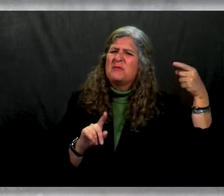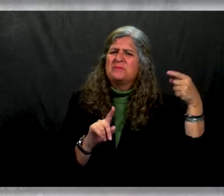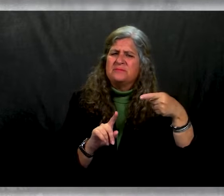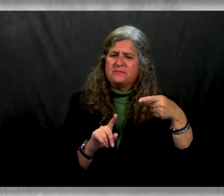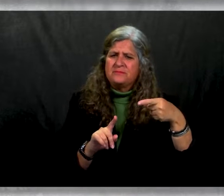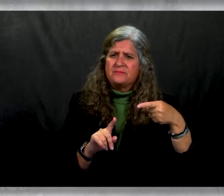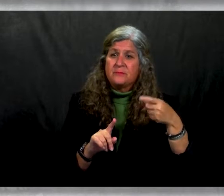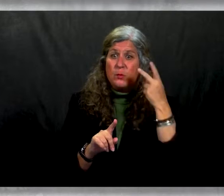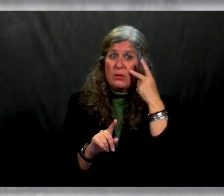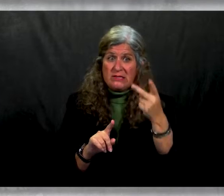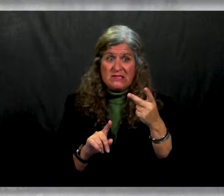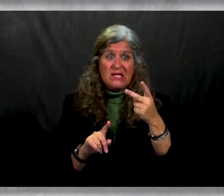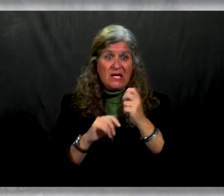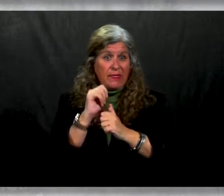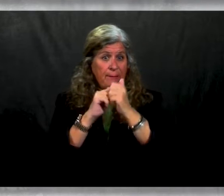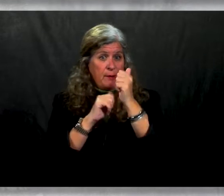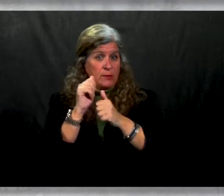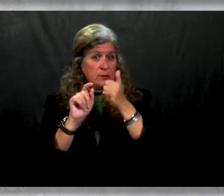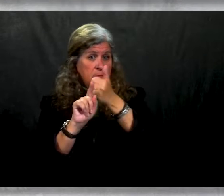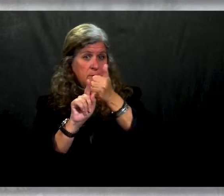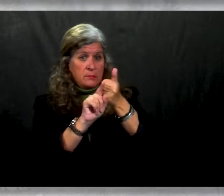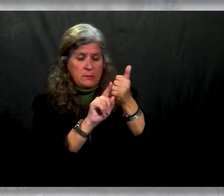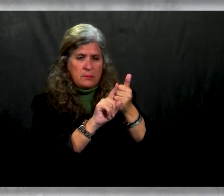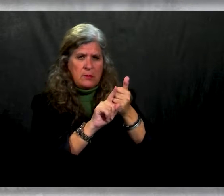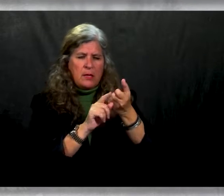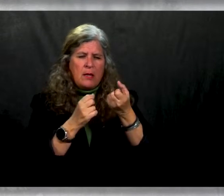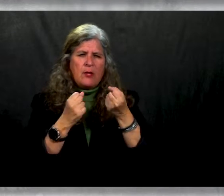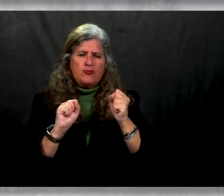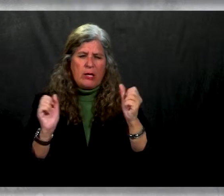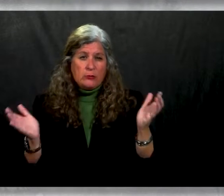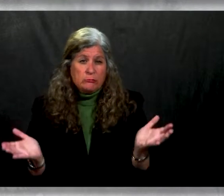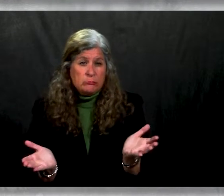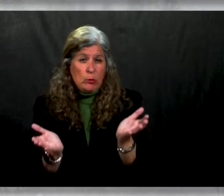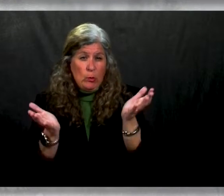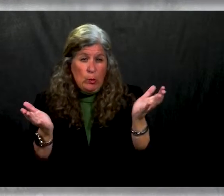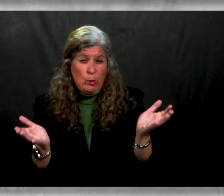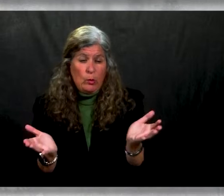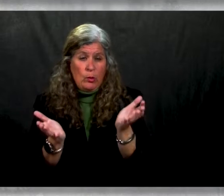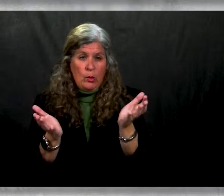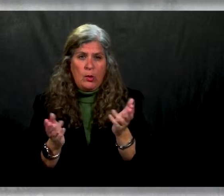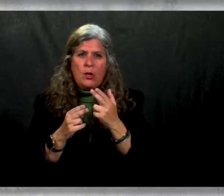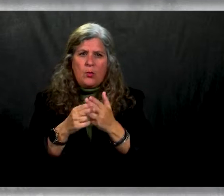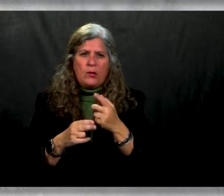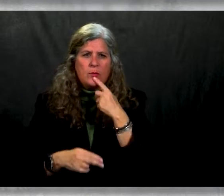and you can see it in the architecture here, what they tried to promote all the time is what we call the Volksgemeinschaft.